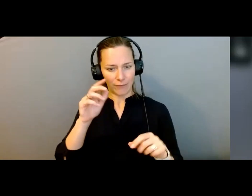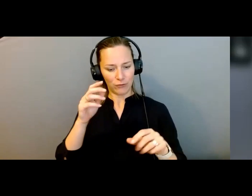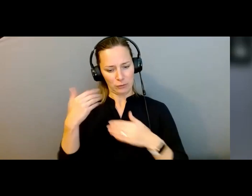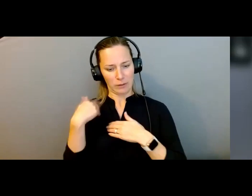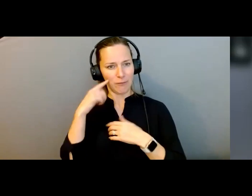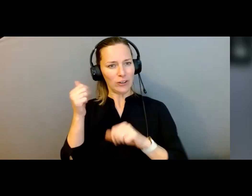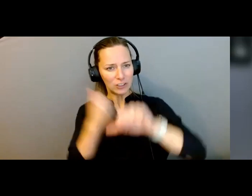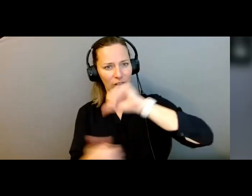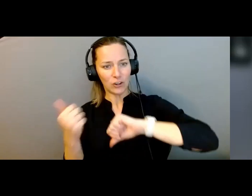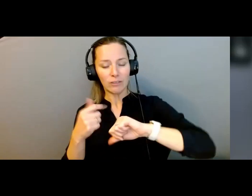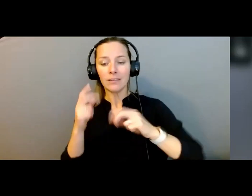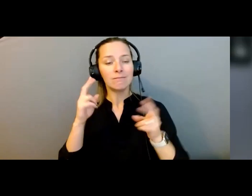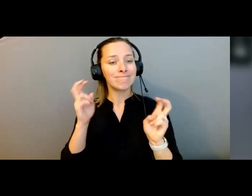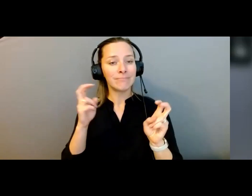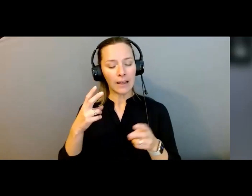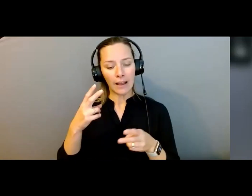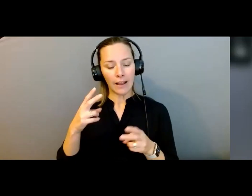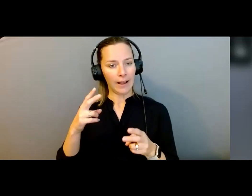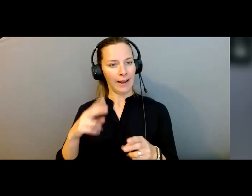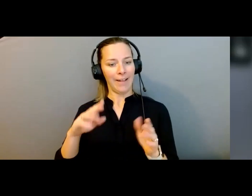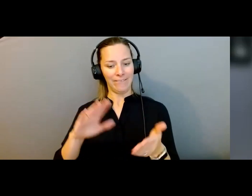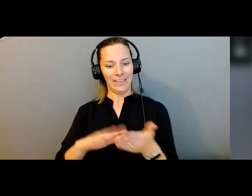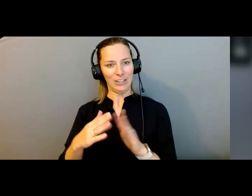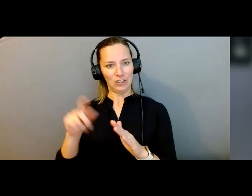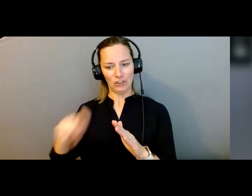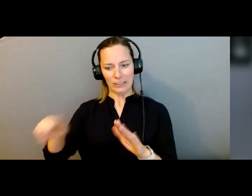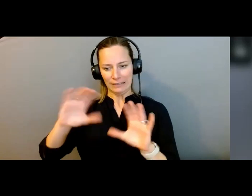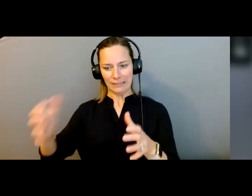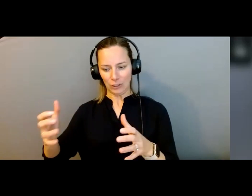They say it takes a village to raise a child. It does. It takes a village. So there has to be